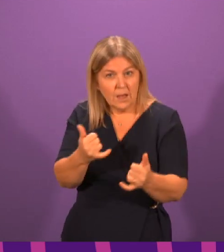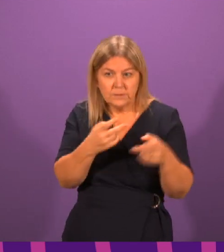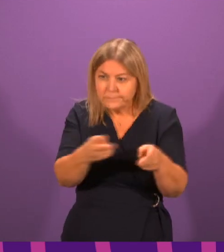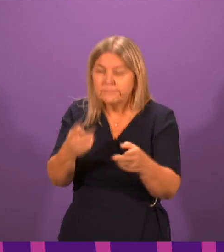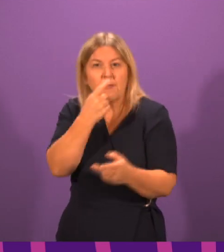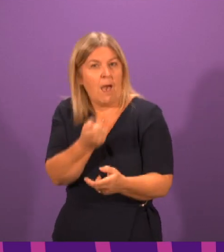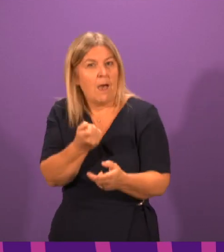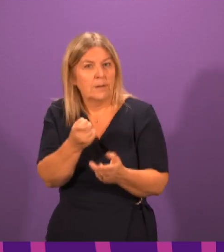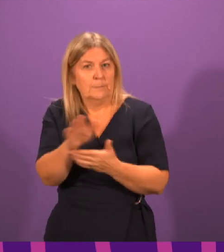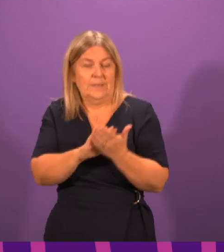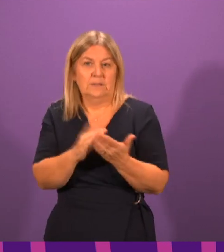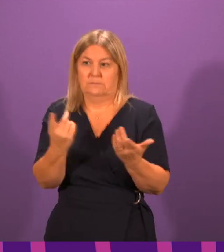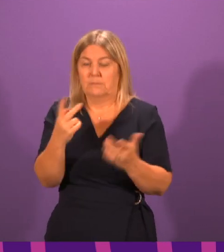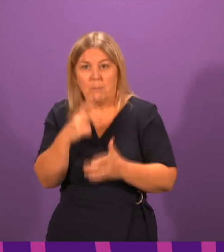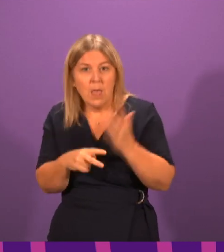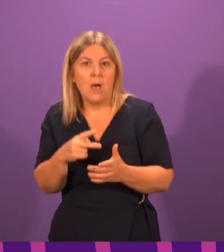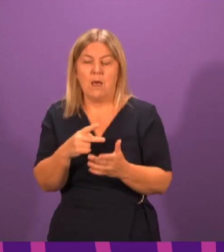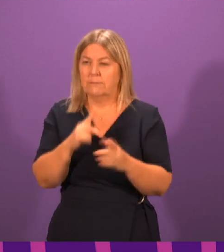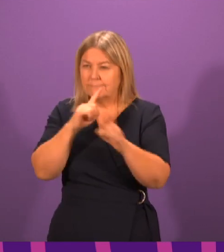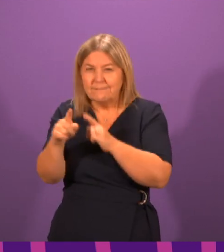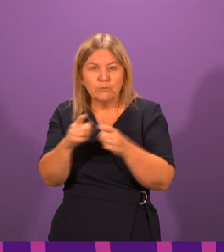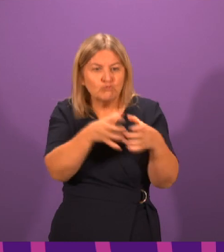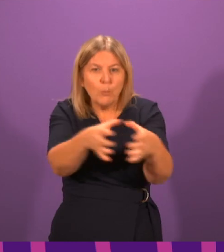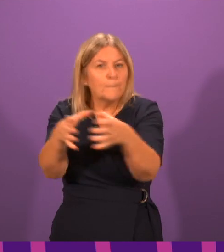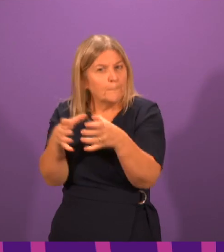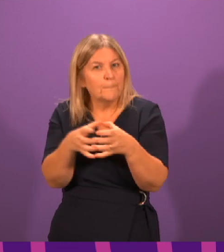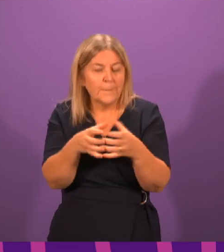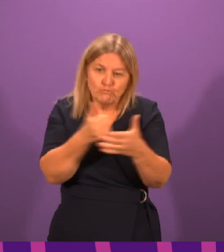to our plan to increase the cohorts of individuals who are offered regular